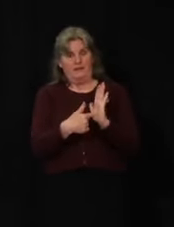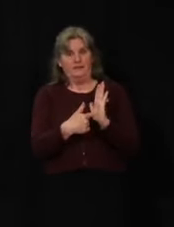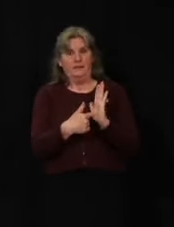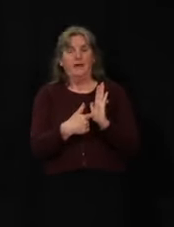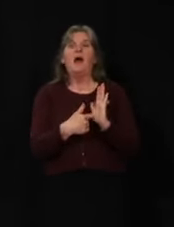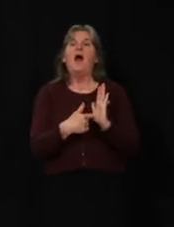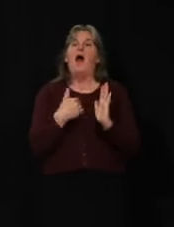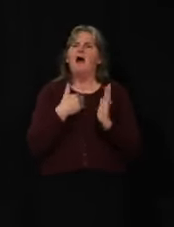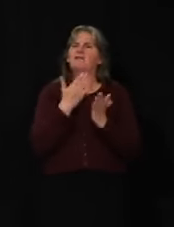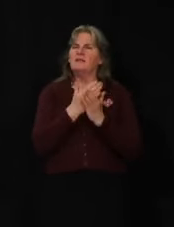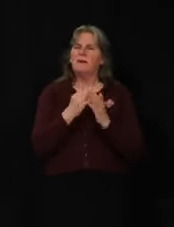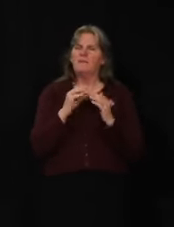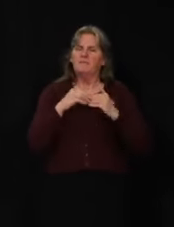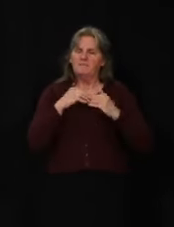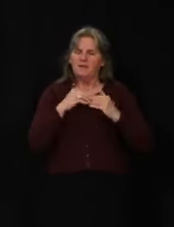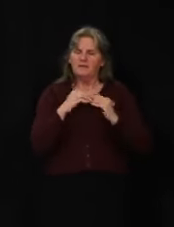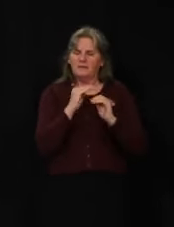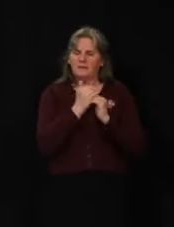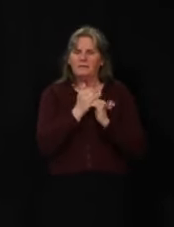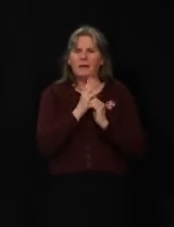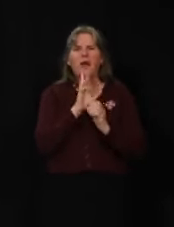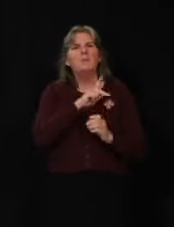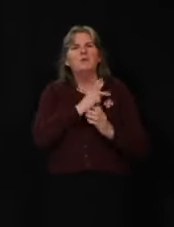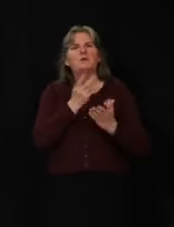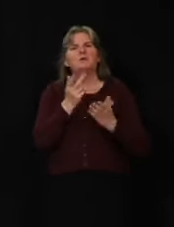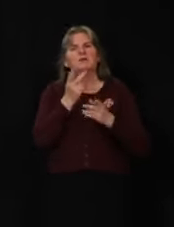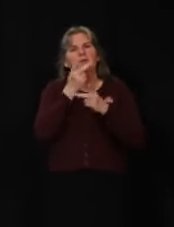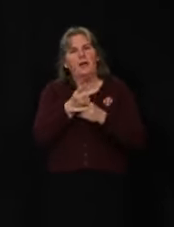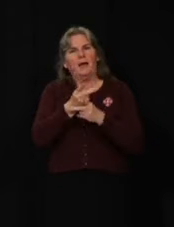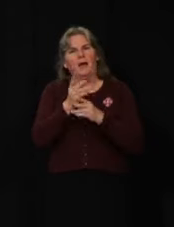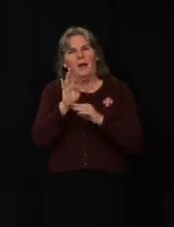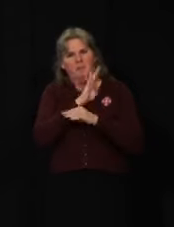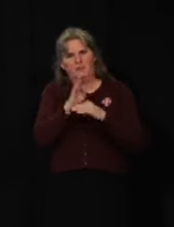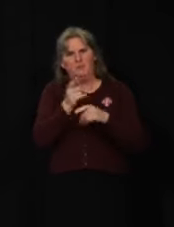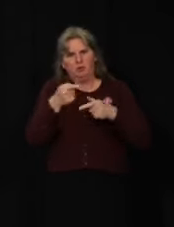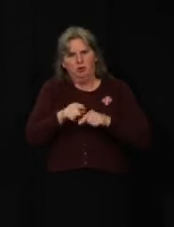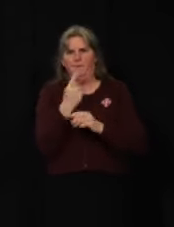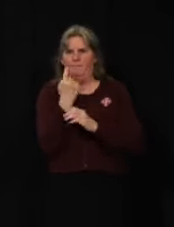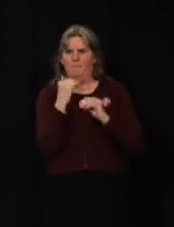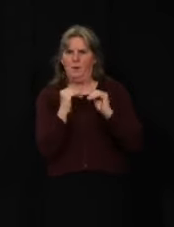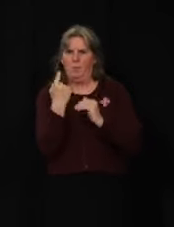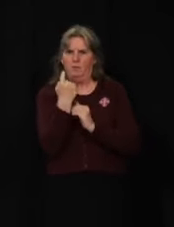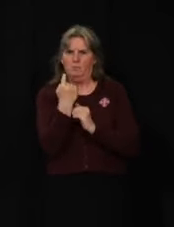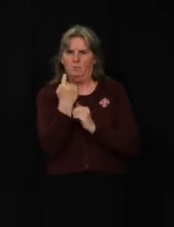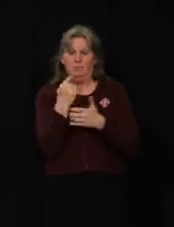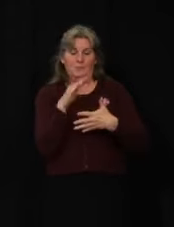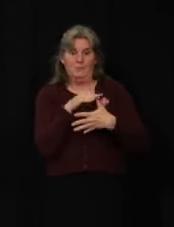between the pandemic and the economy. One I particularly like is an MIT study which suggests based